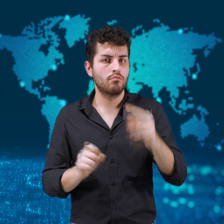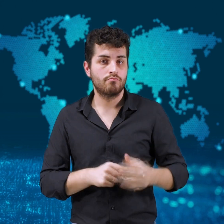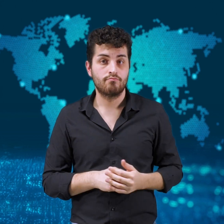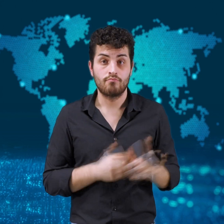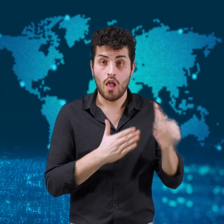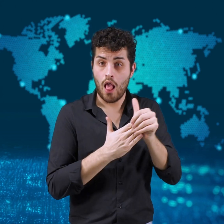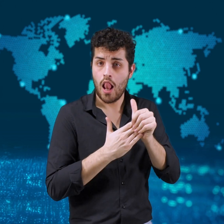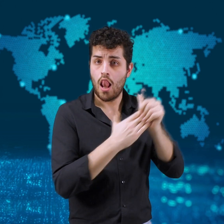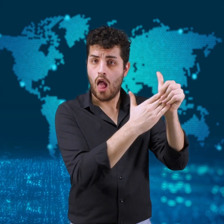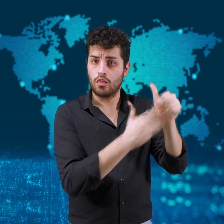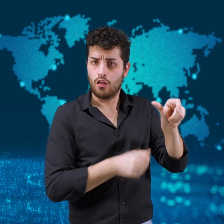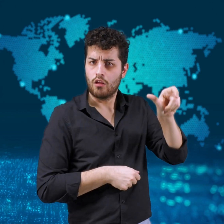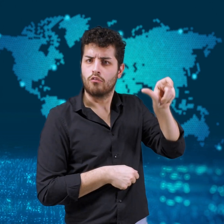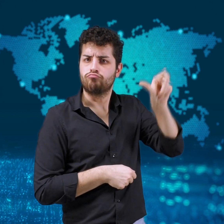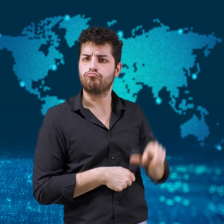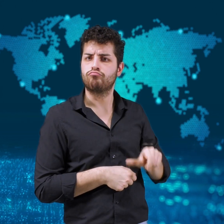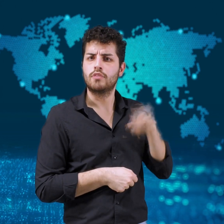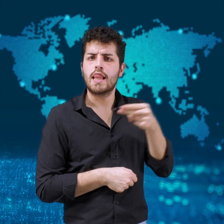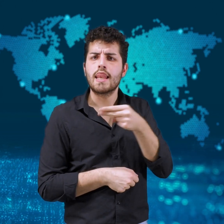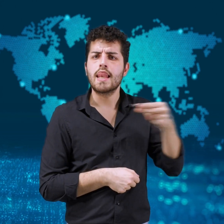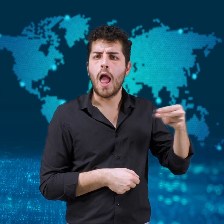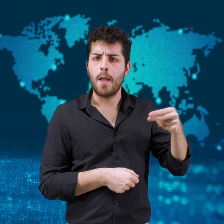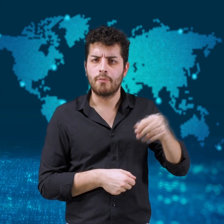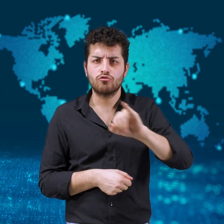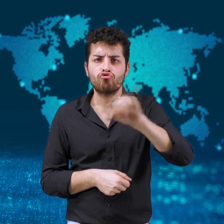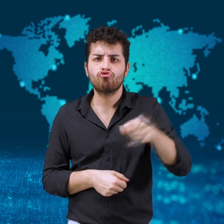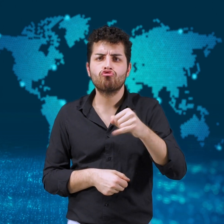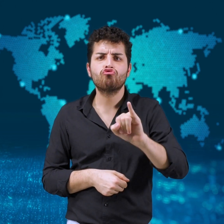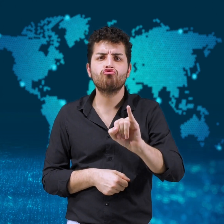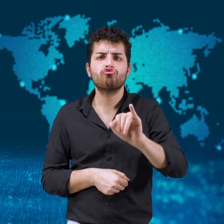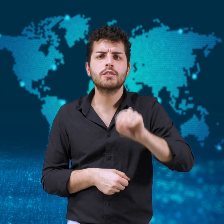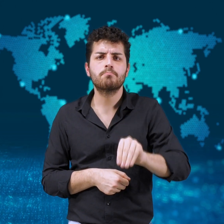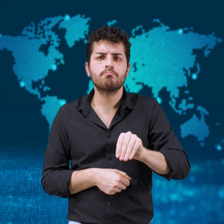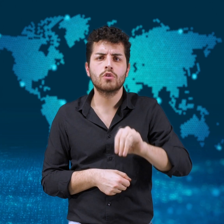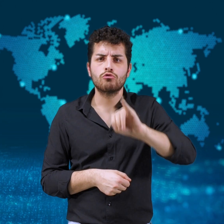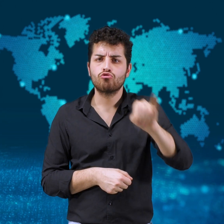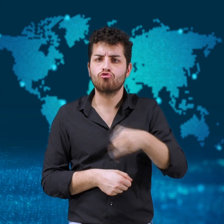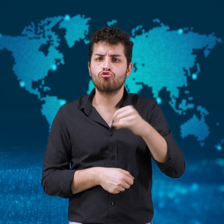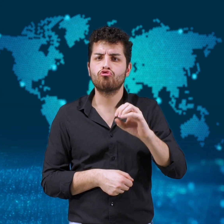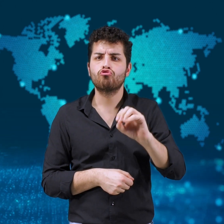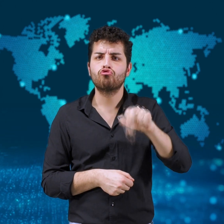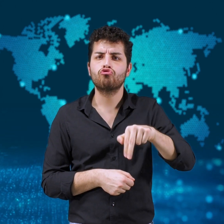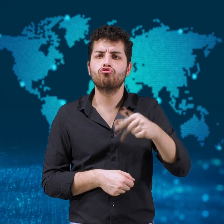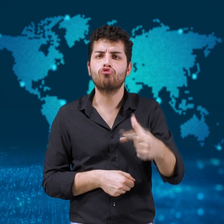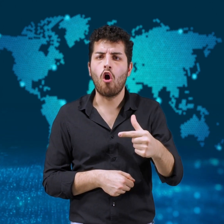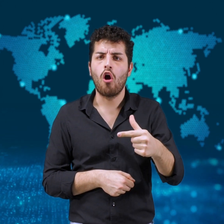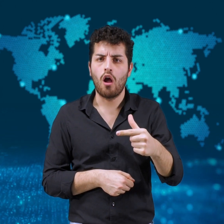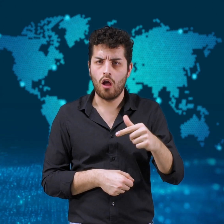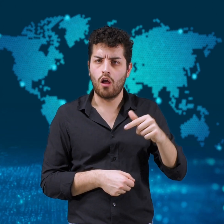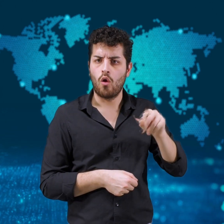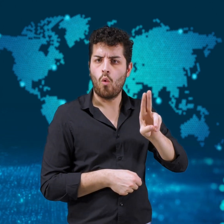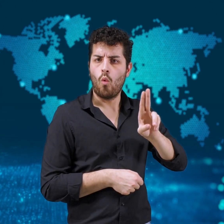due to complications from smoking.